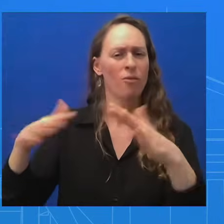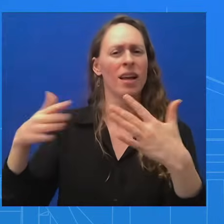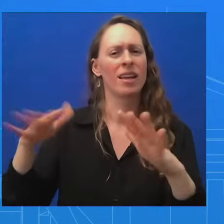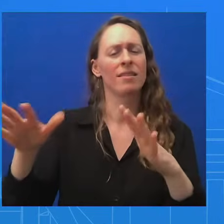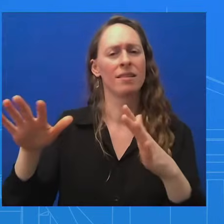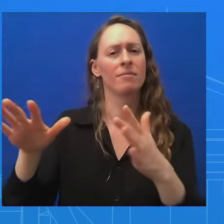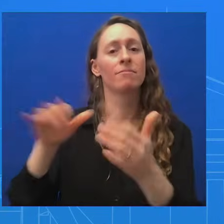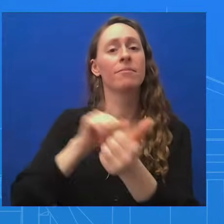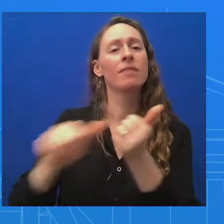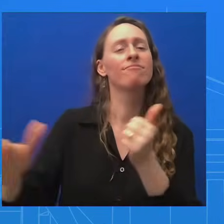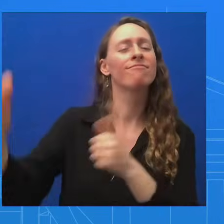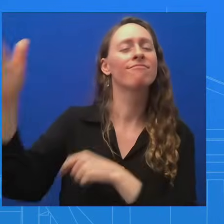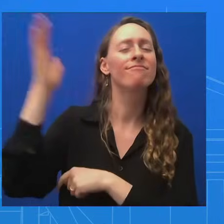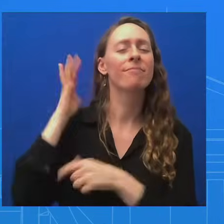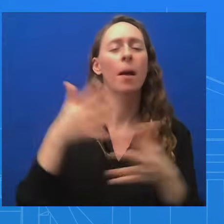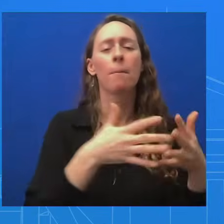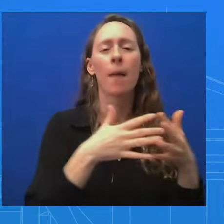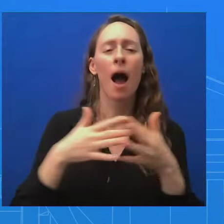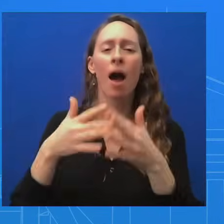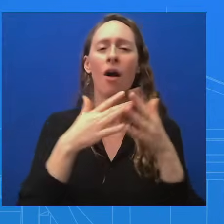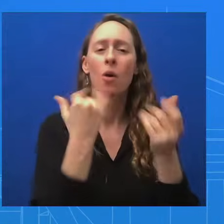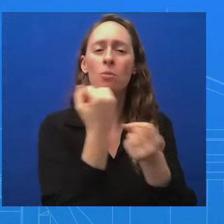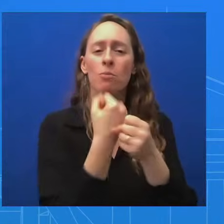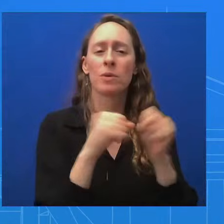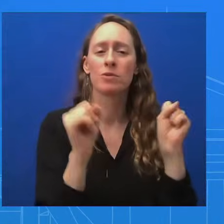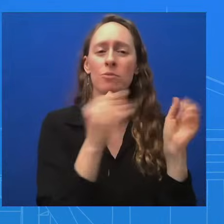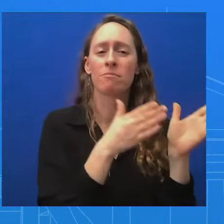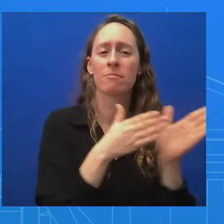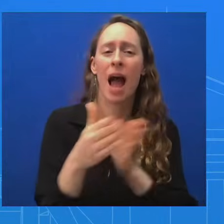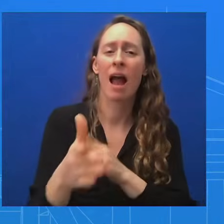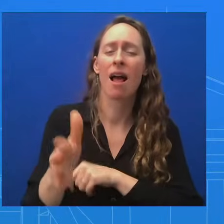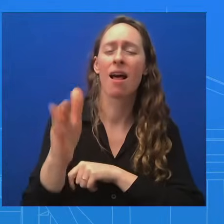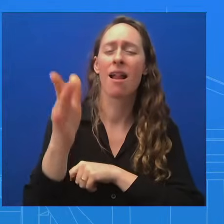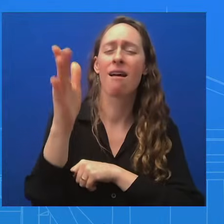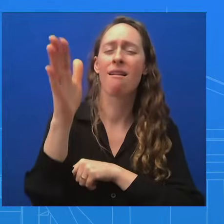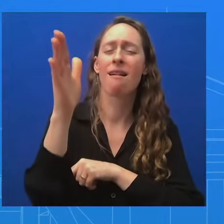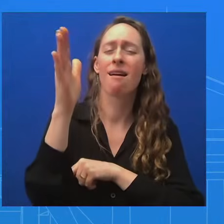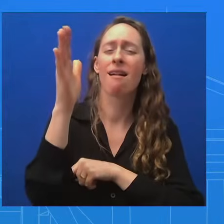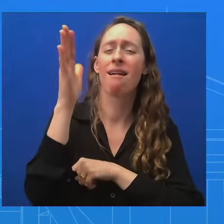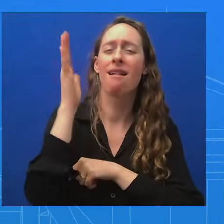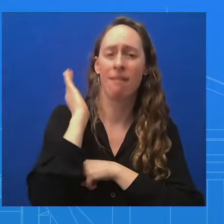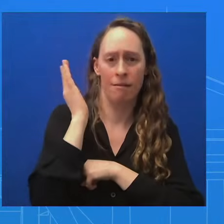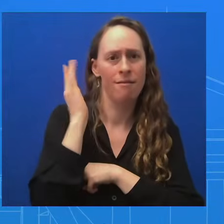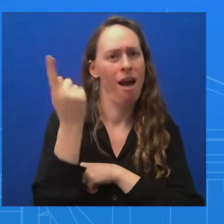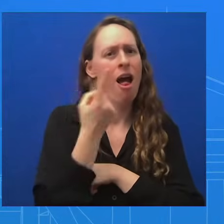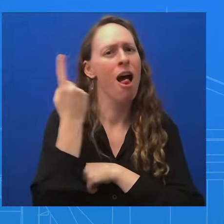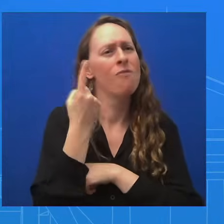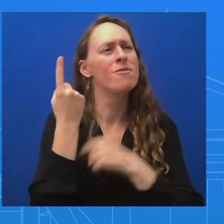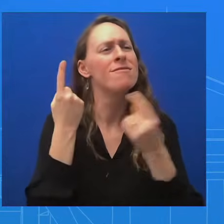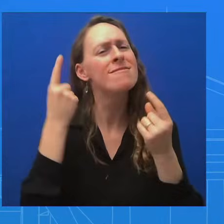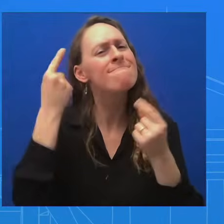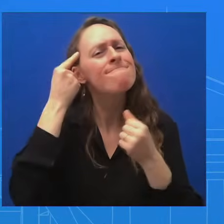that he wanted to see that move forward in full, and it's -- you know, continuing that per- -more permanently.